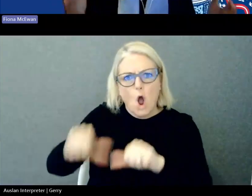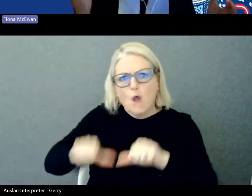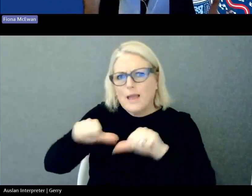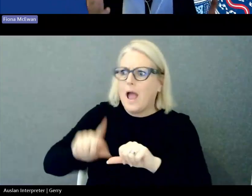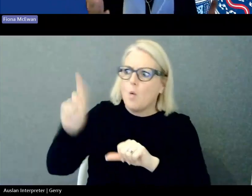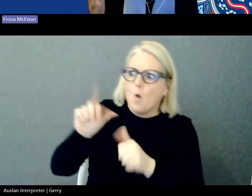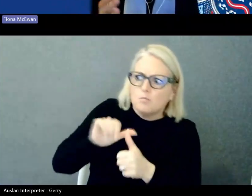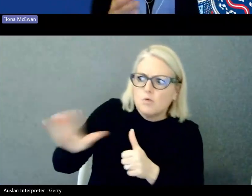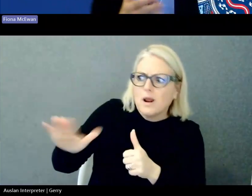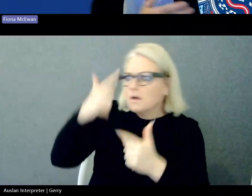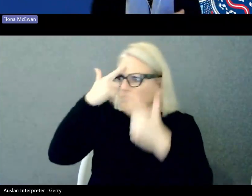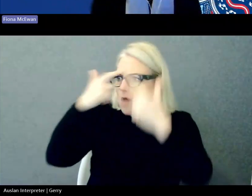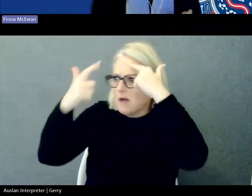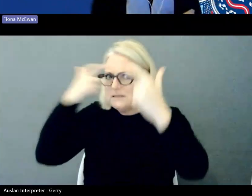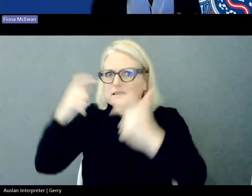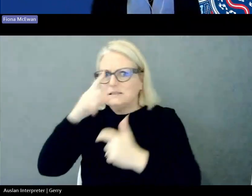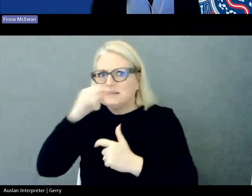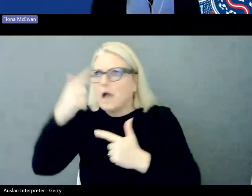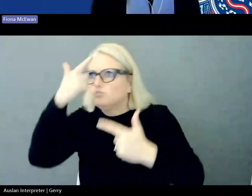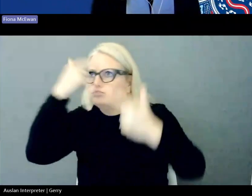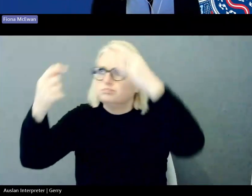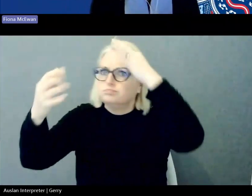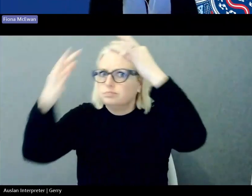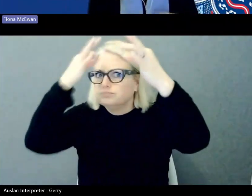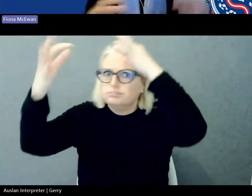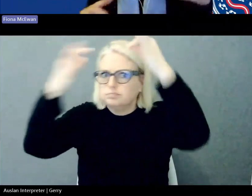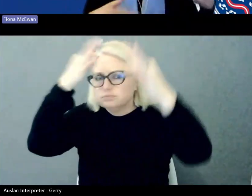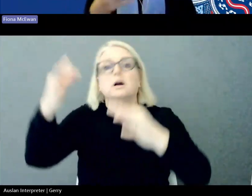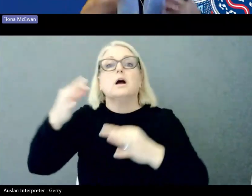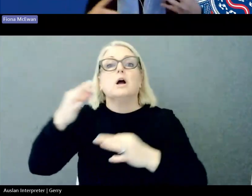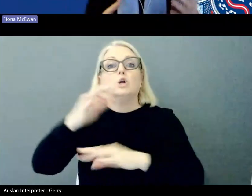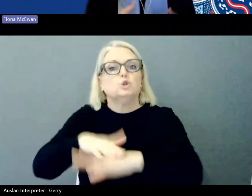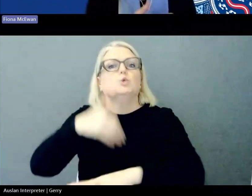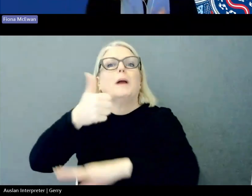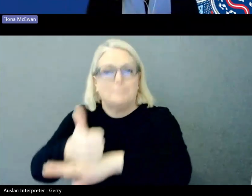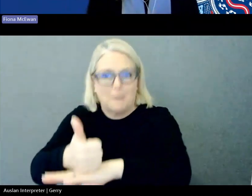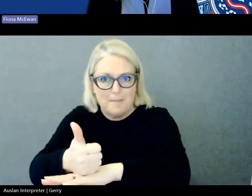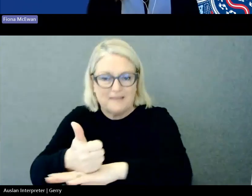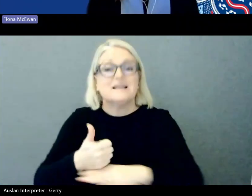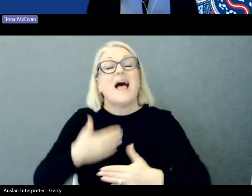because there is no one silver bullet, as Sharon said. How do we test and learn with lots of those ideas